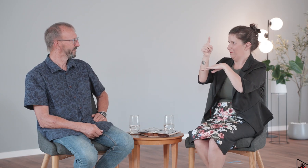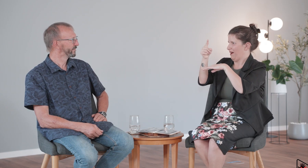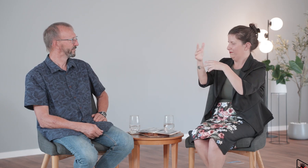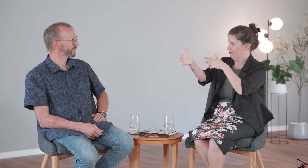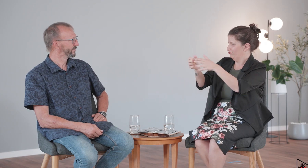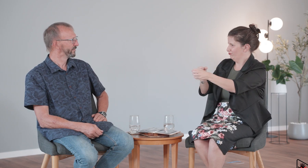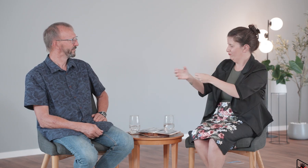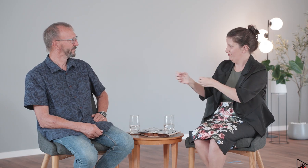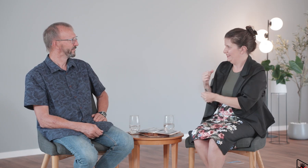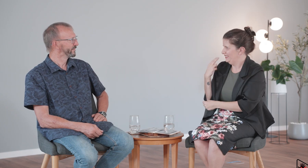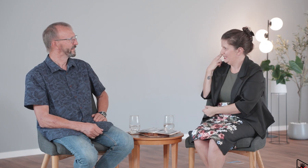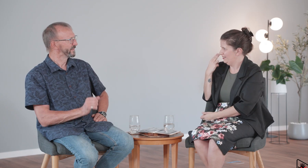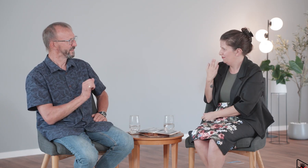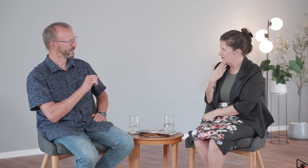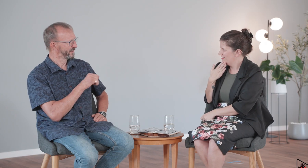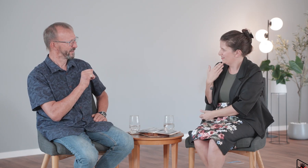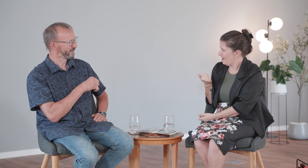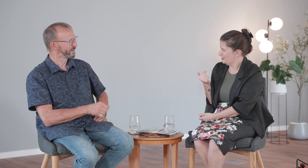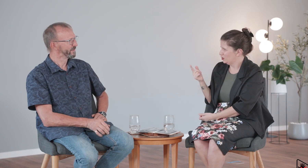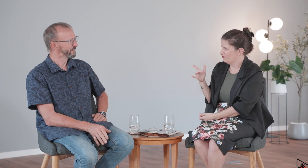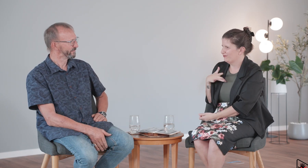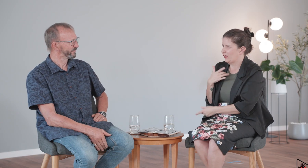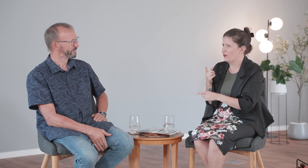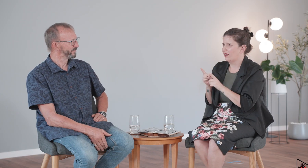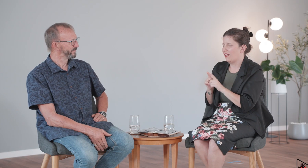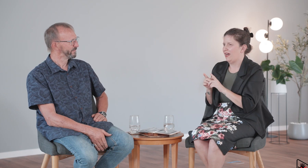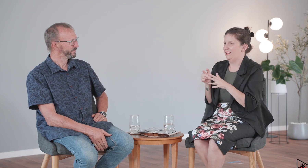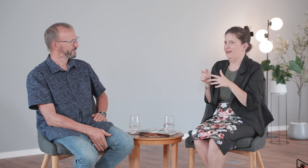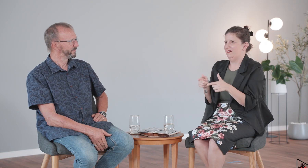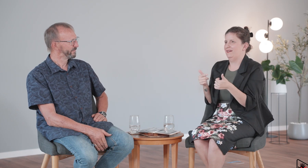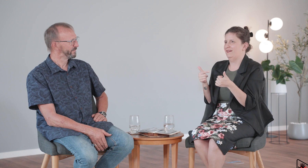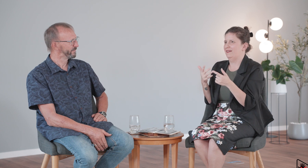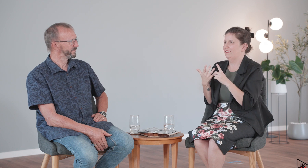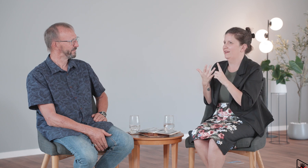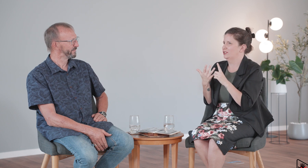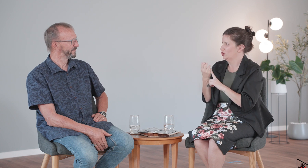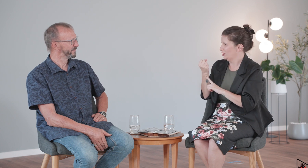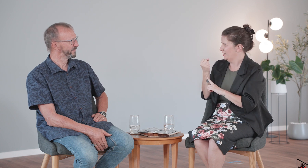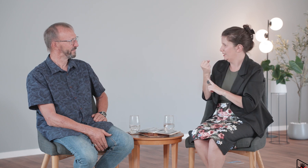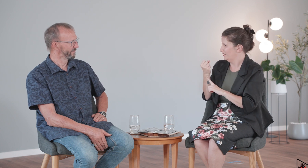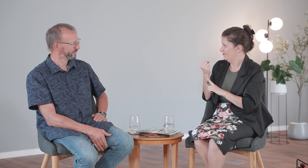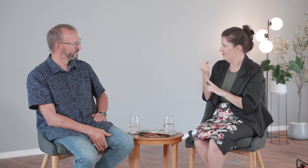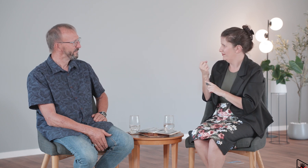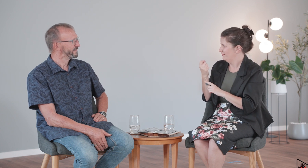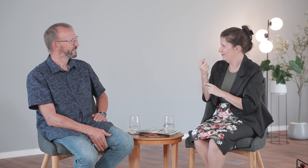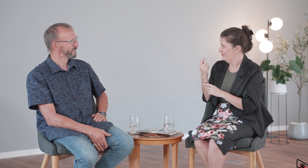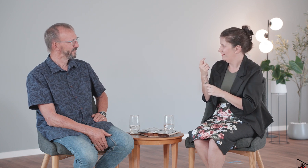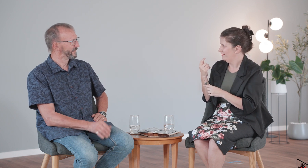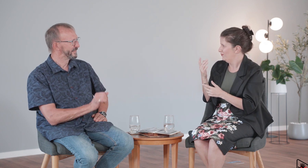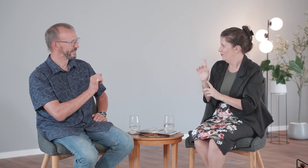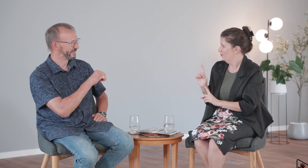a hearing run organization employing so many Deaf staff. It's really nice. And so, what do you feel